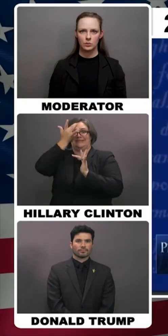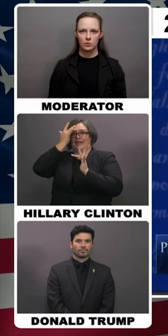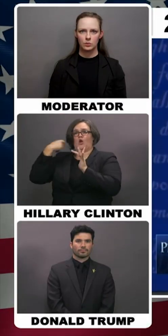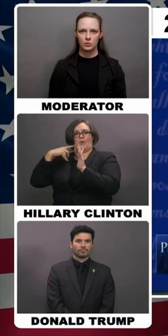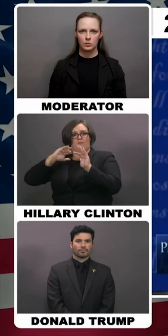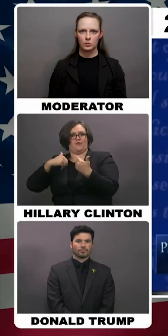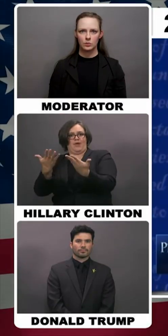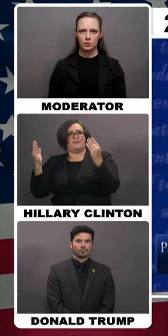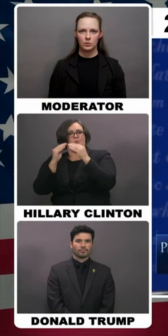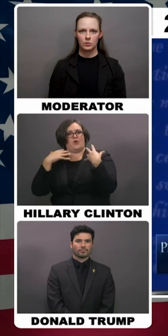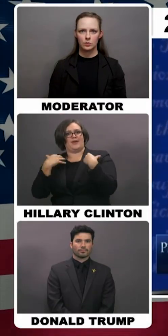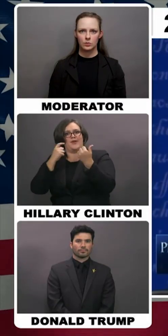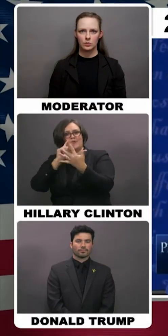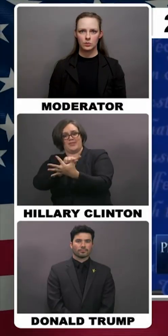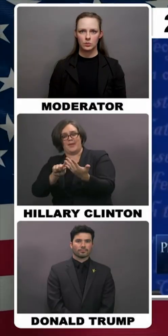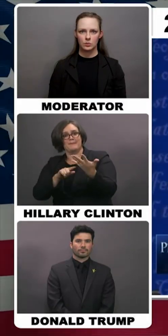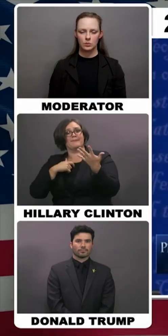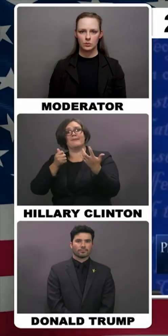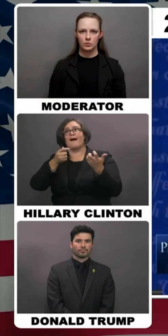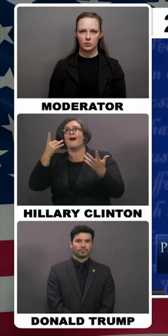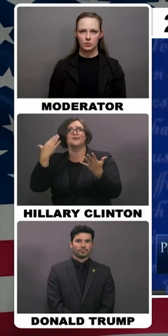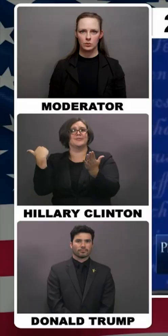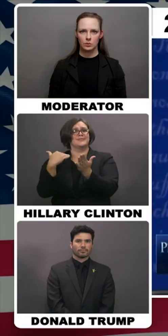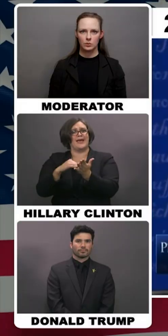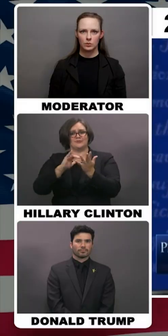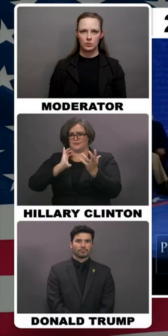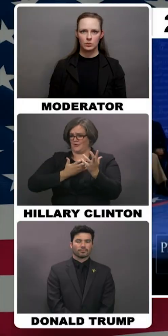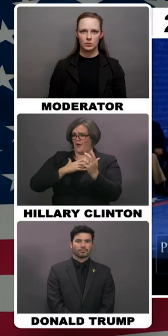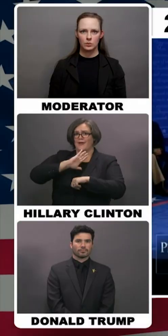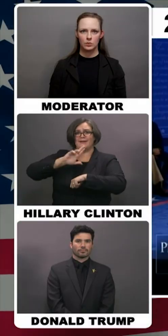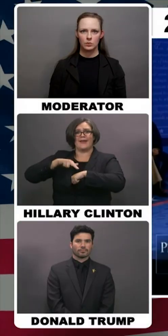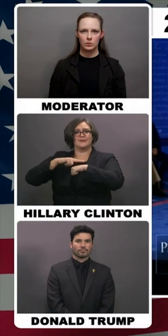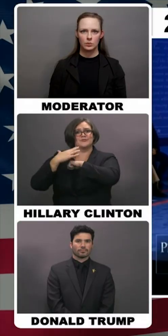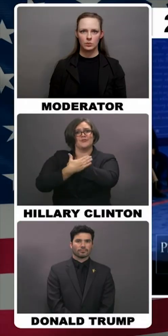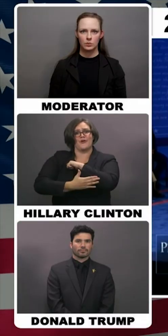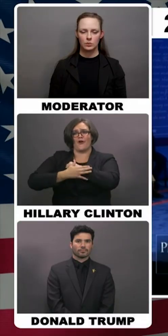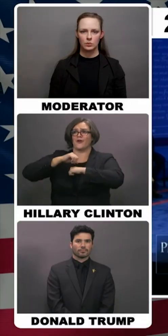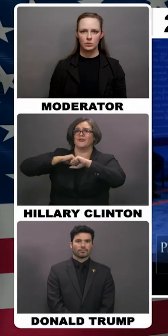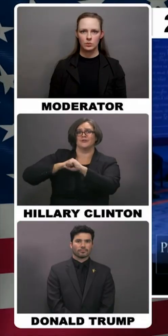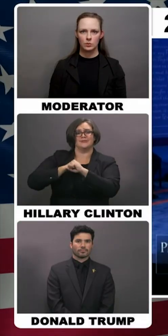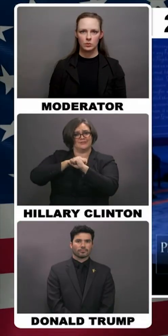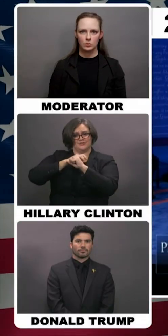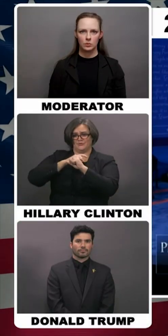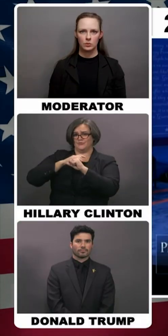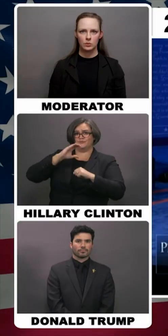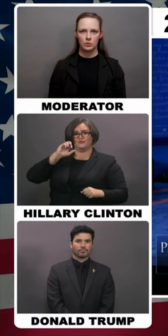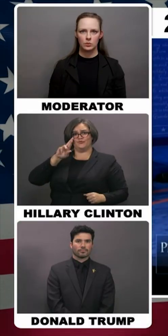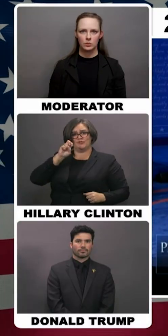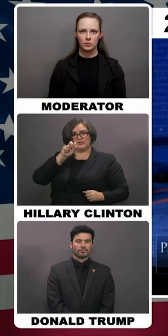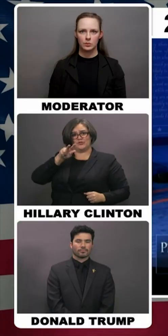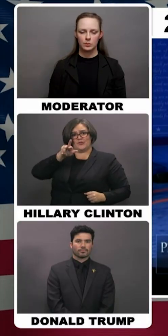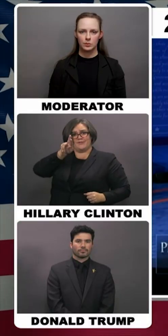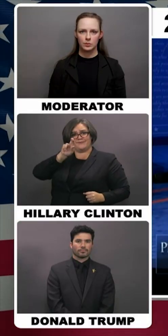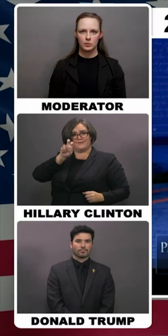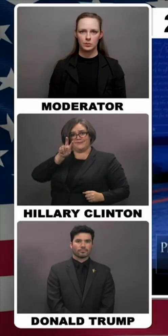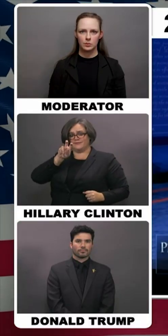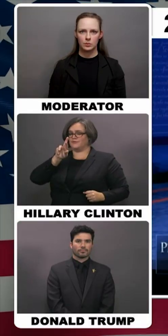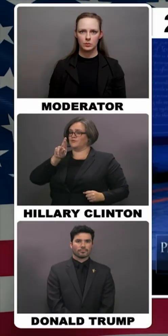of National Guard Reserve members have healthcare because of work that I did, and children have safer medicines